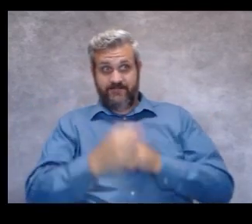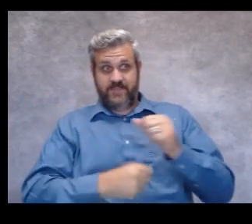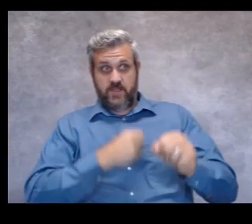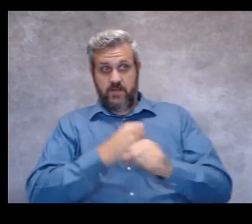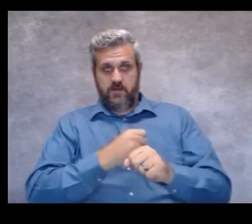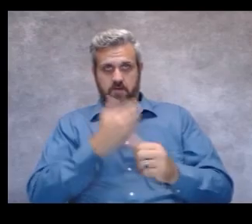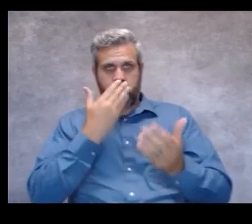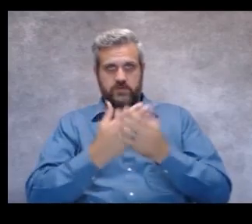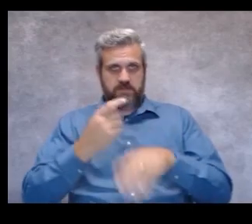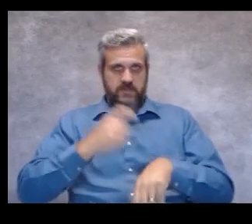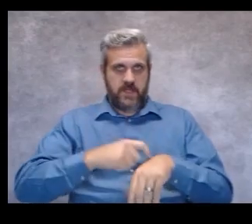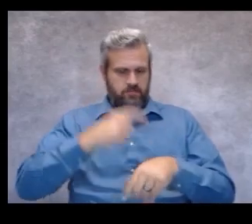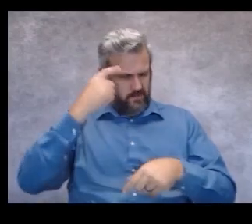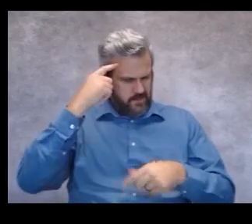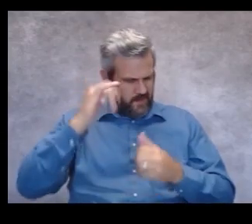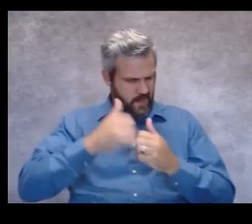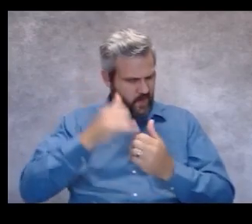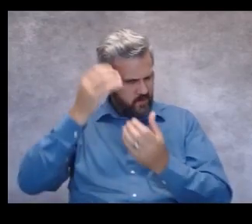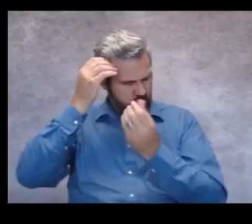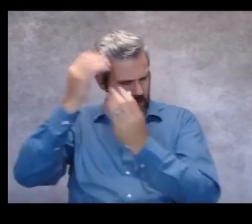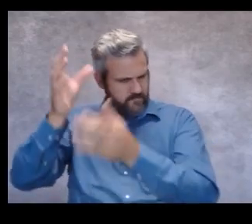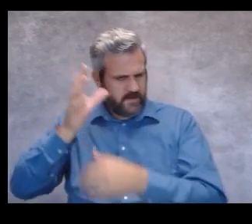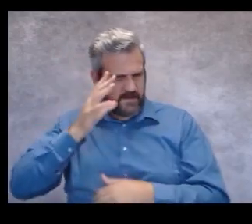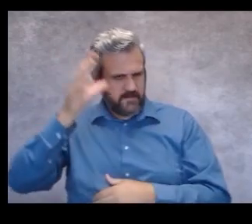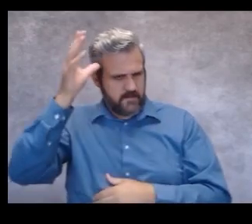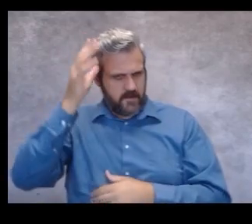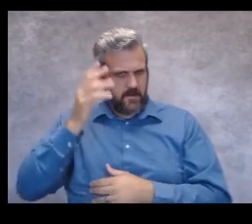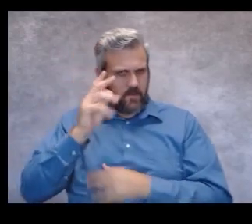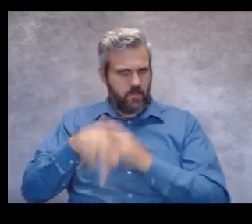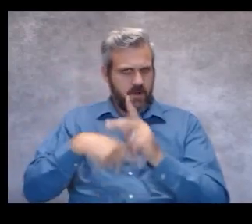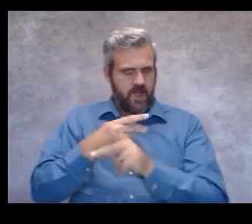think about how you will notify parents and what type of plan the district will